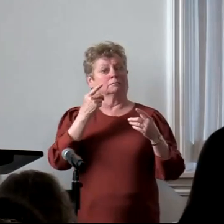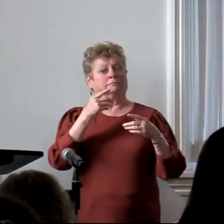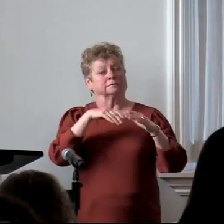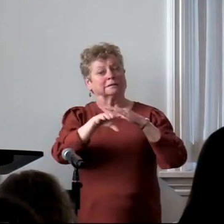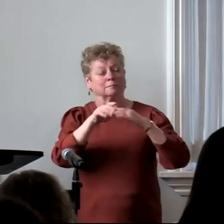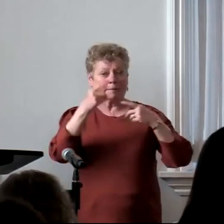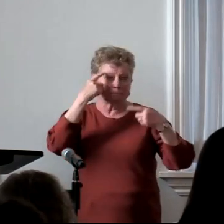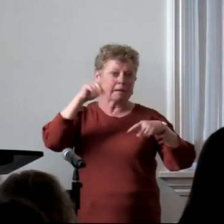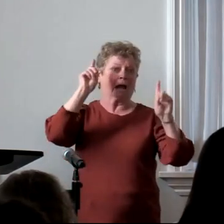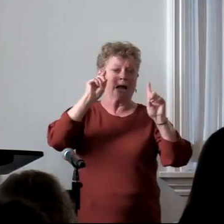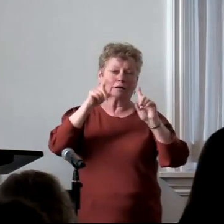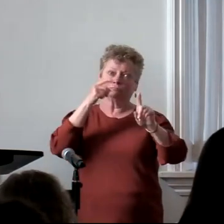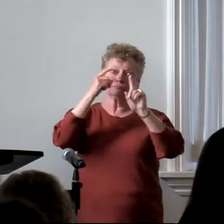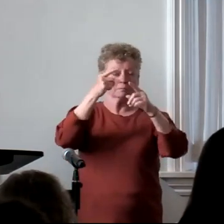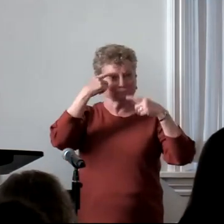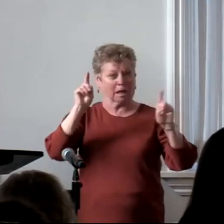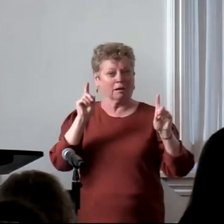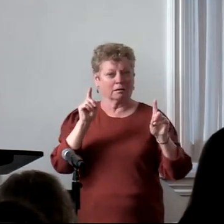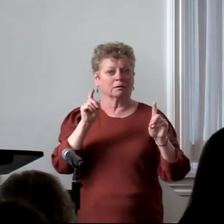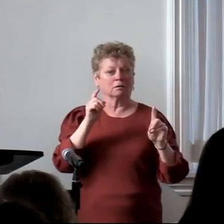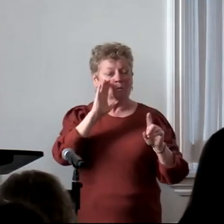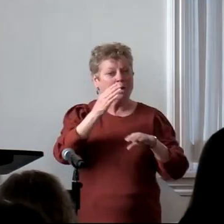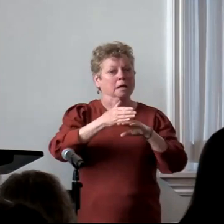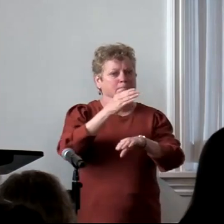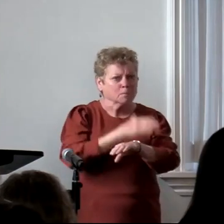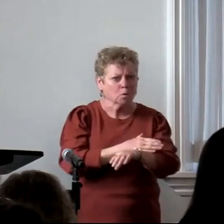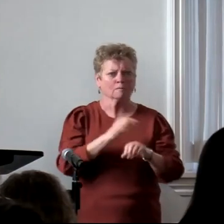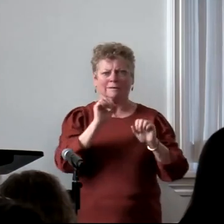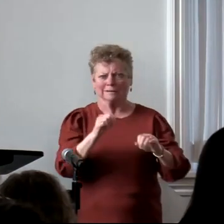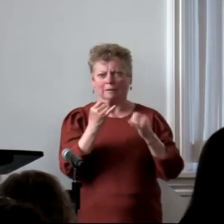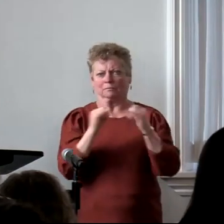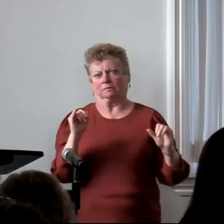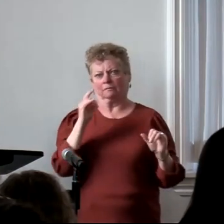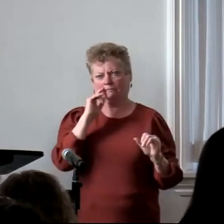it will improve independence and well-being of persons with disabilities.